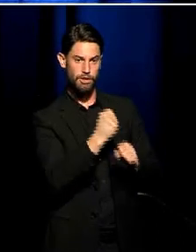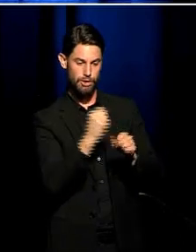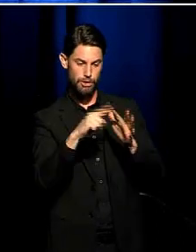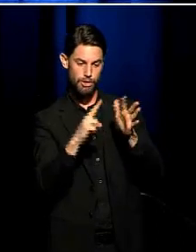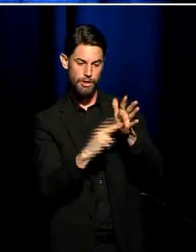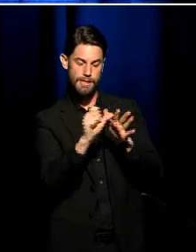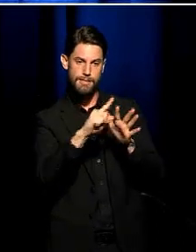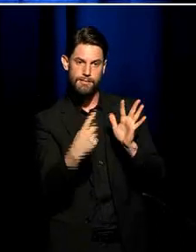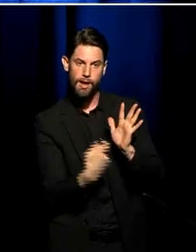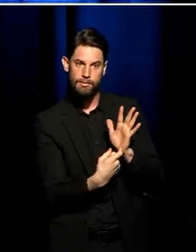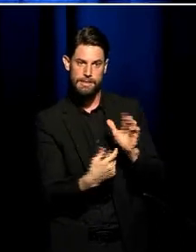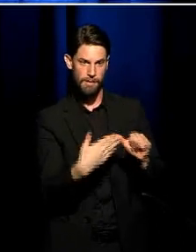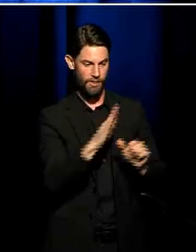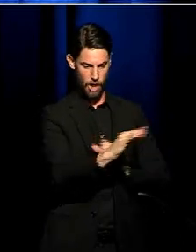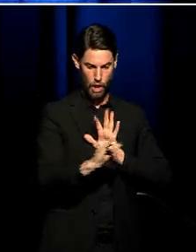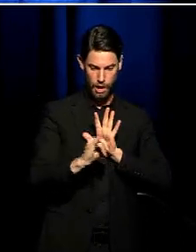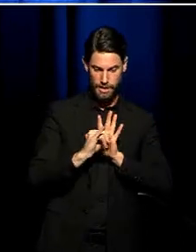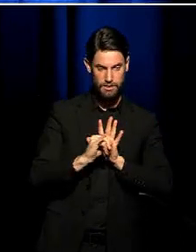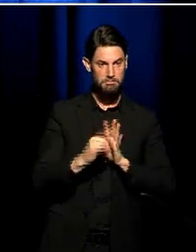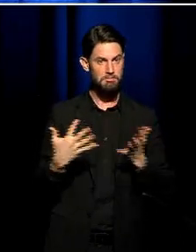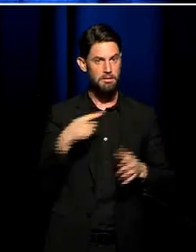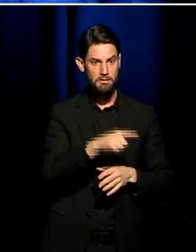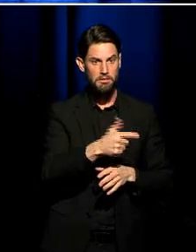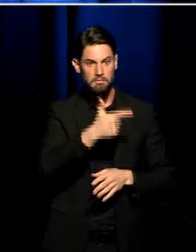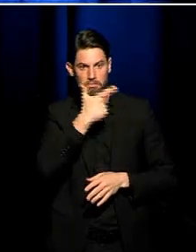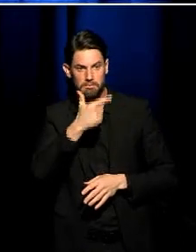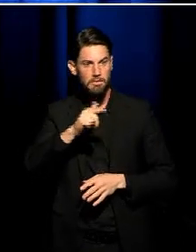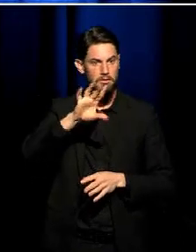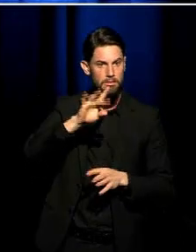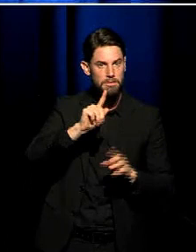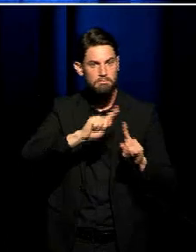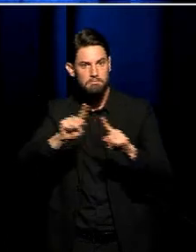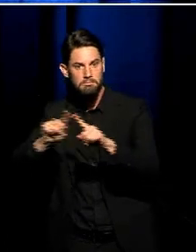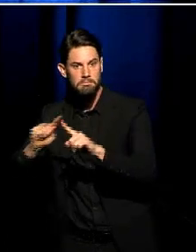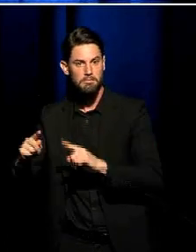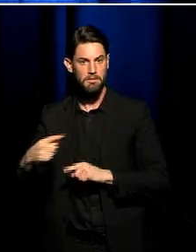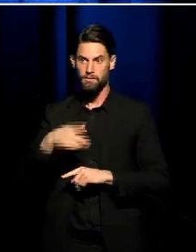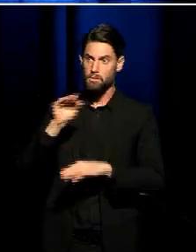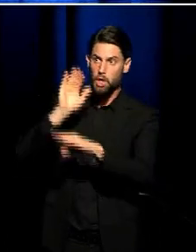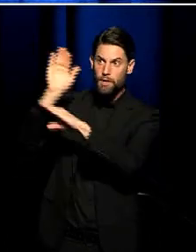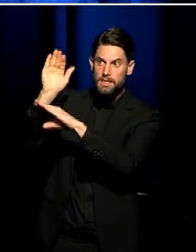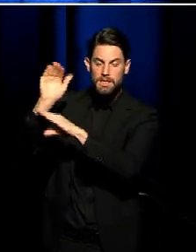gender identity, sexual orientation, intersex status, ethnic origin or race, including